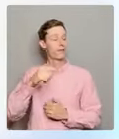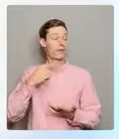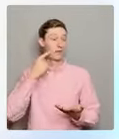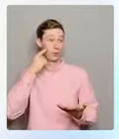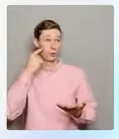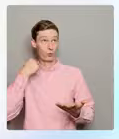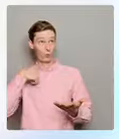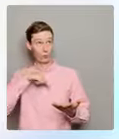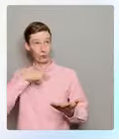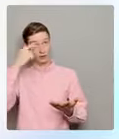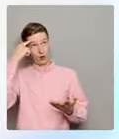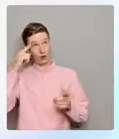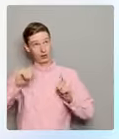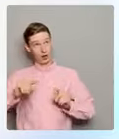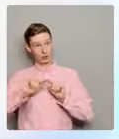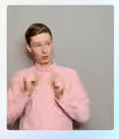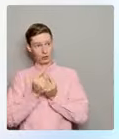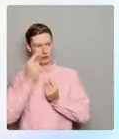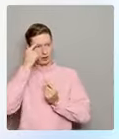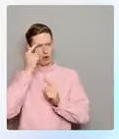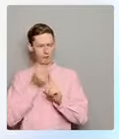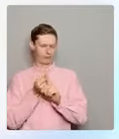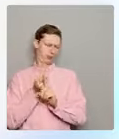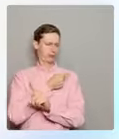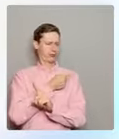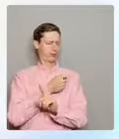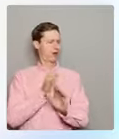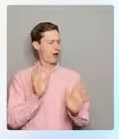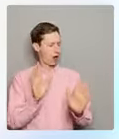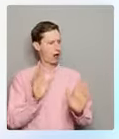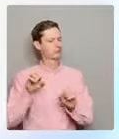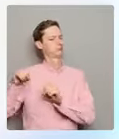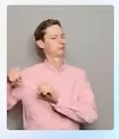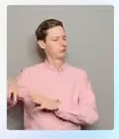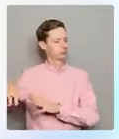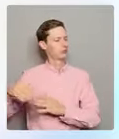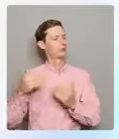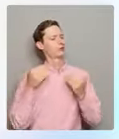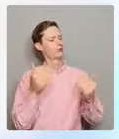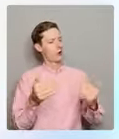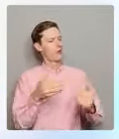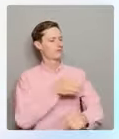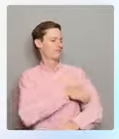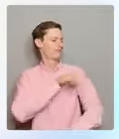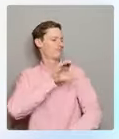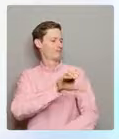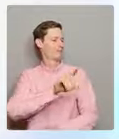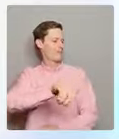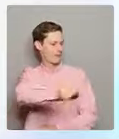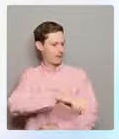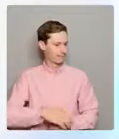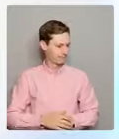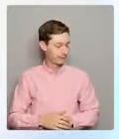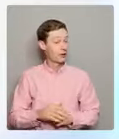Even if that might seem like an extreme range to our standard testing group, you know, why it doesn't matter, just let them do that. So we worked up that system,